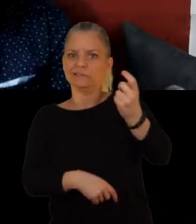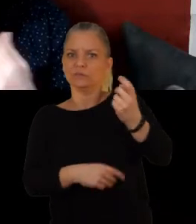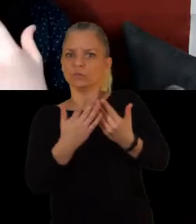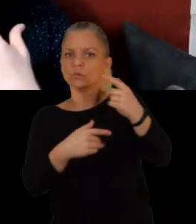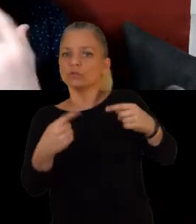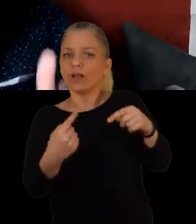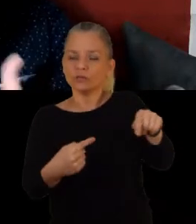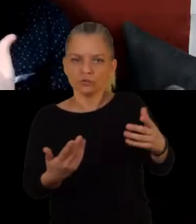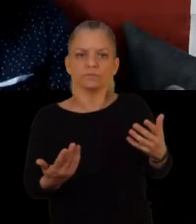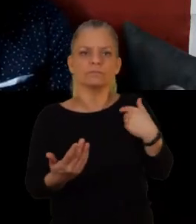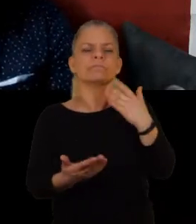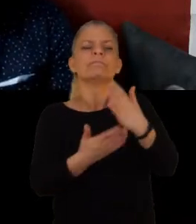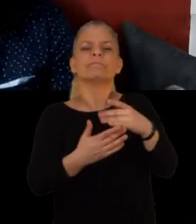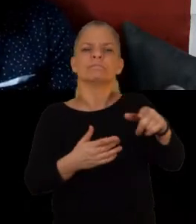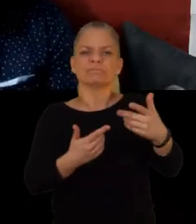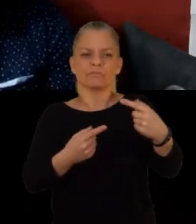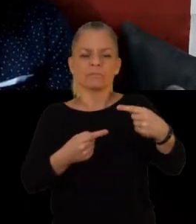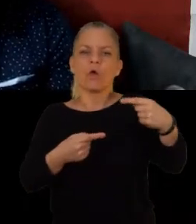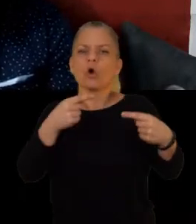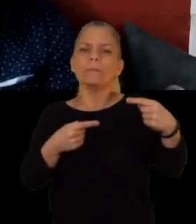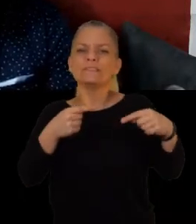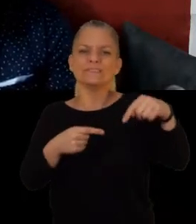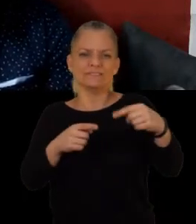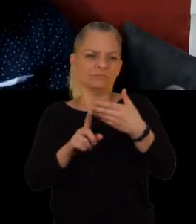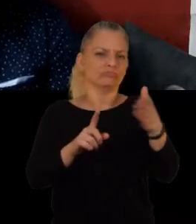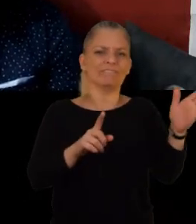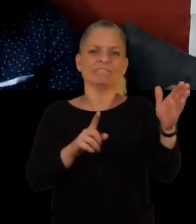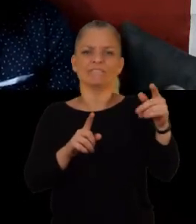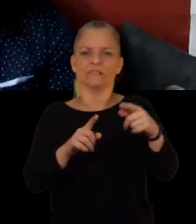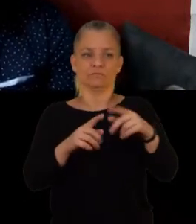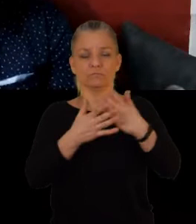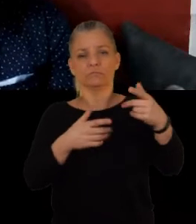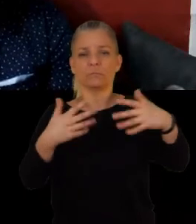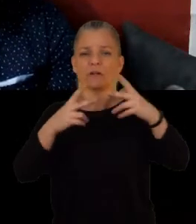think are the new challenges that are coming up and i would definitely argue pure drift is one